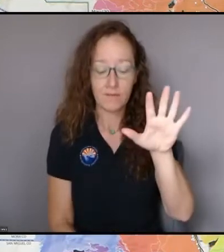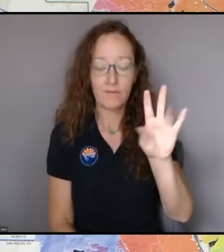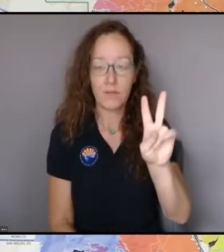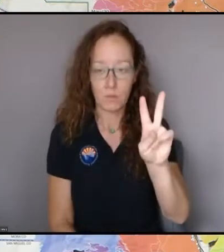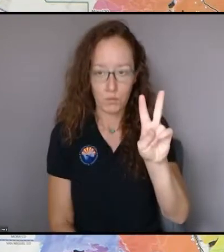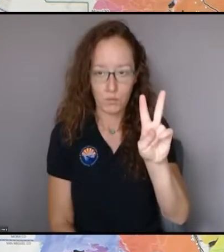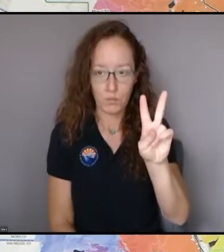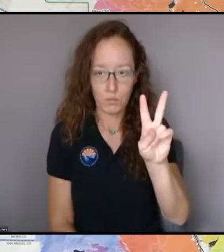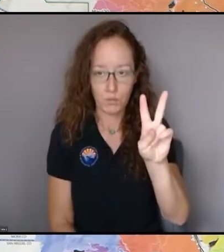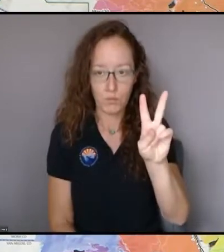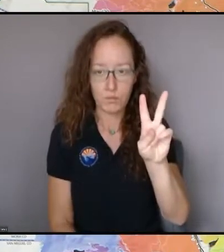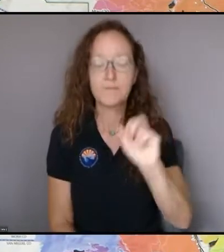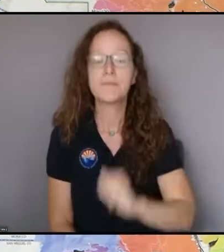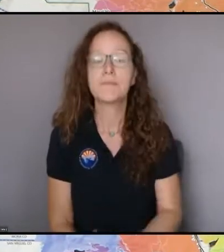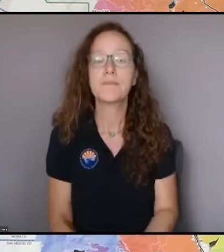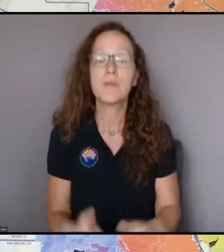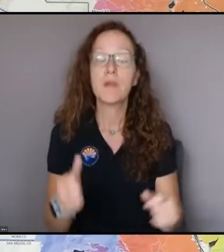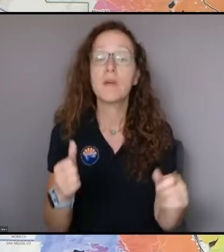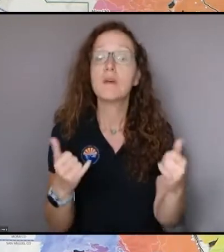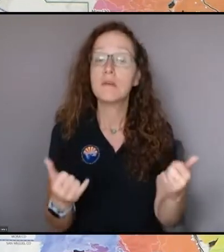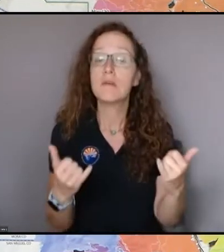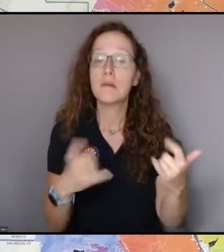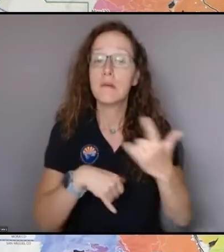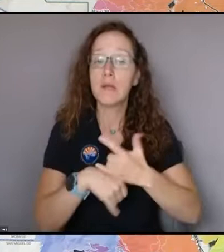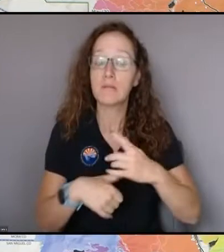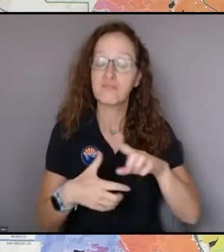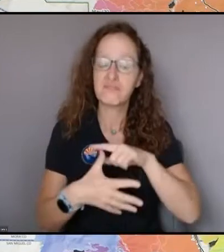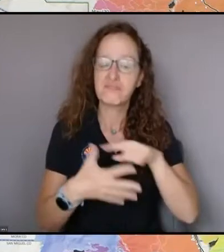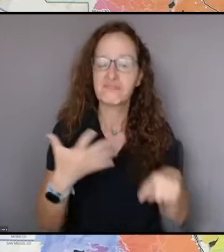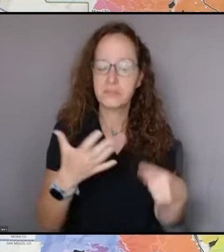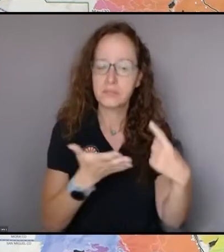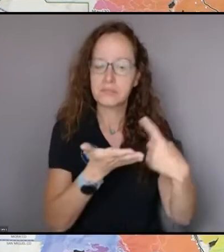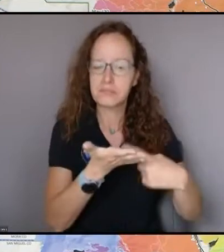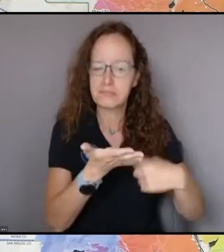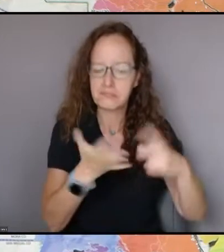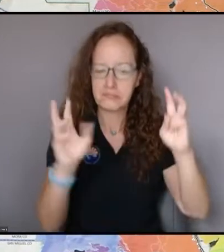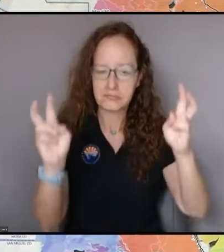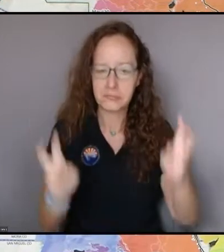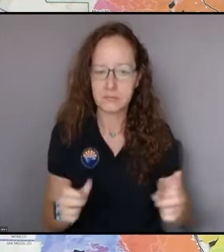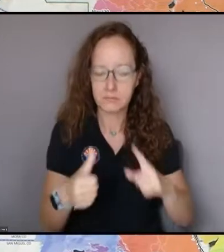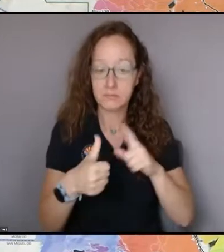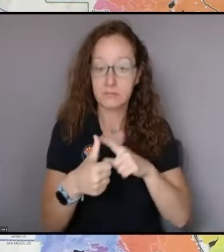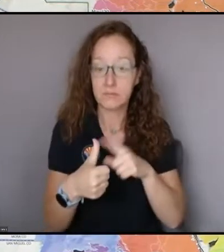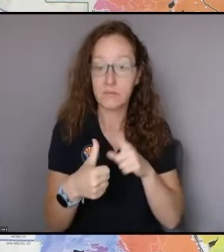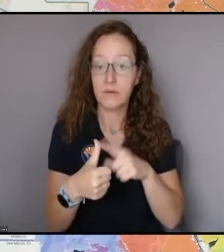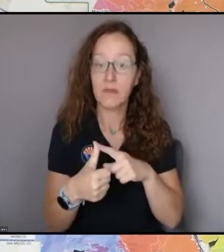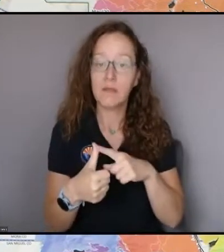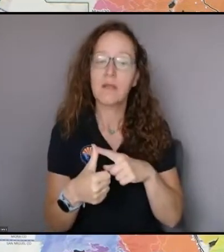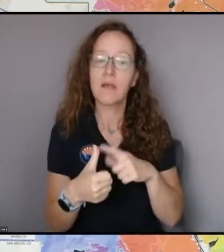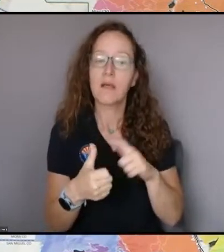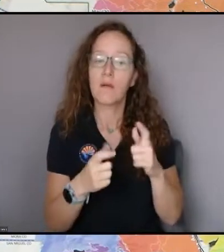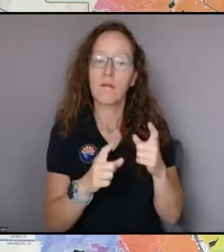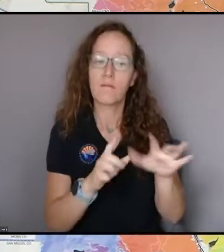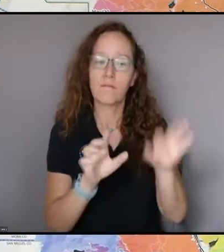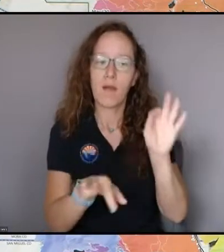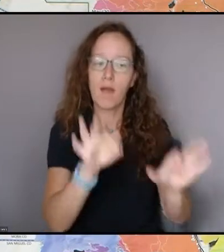to talk about today is: information sources as we go through our transition and then as the team that's replacing us